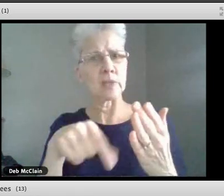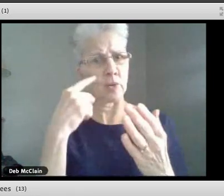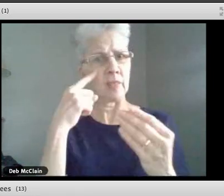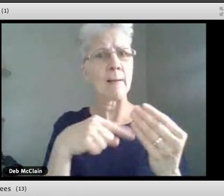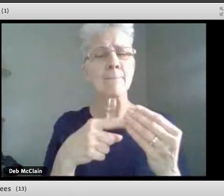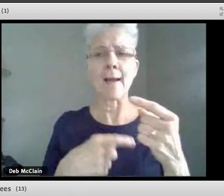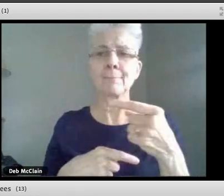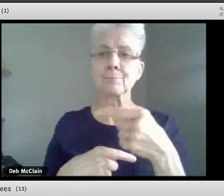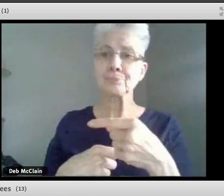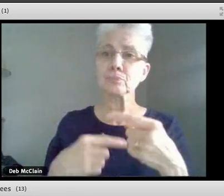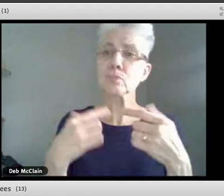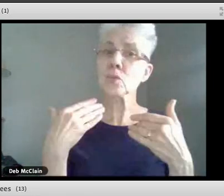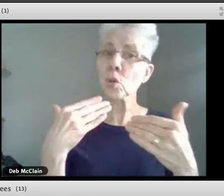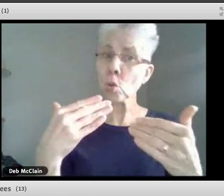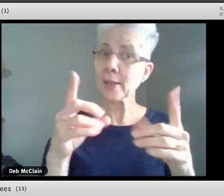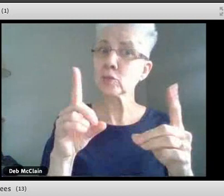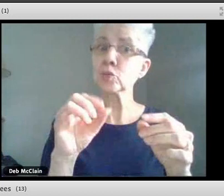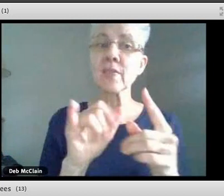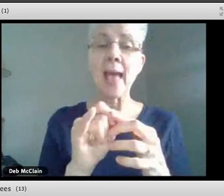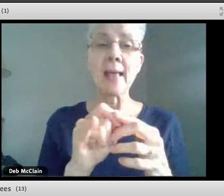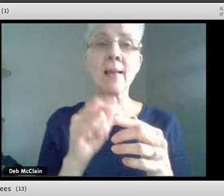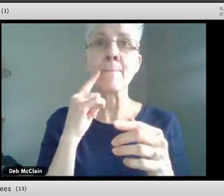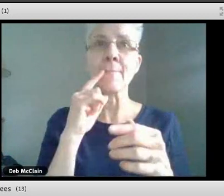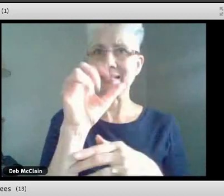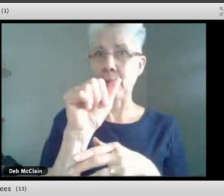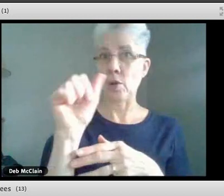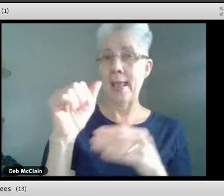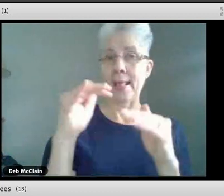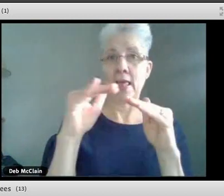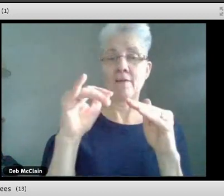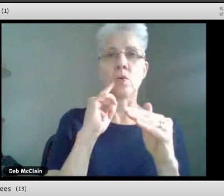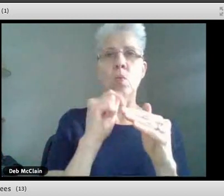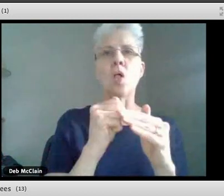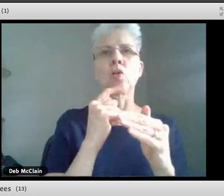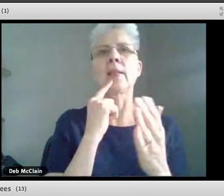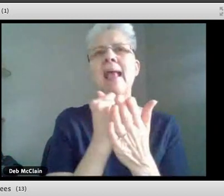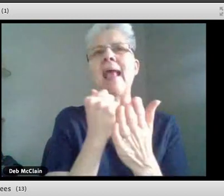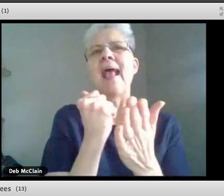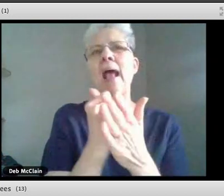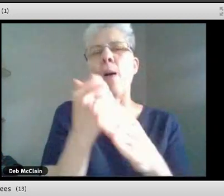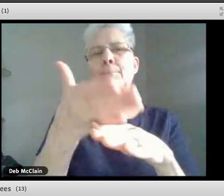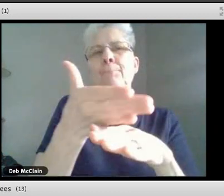Make your site at that AA level, and it's only going to enhance the experience of everybody who uses your website.